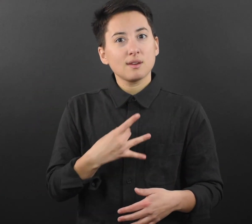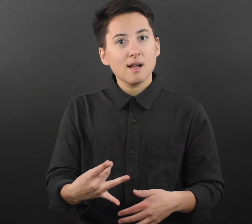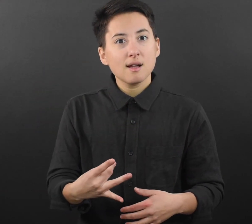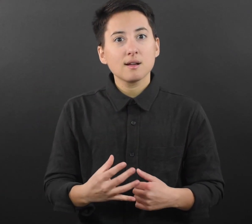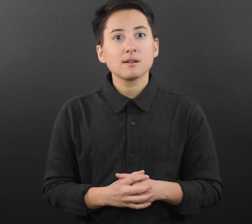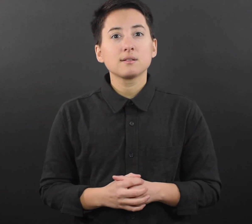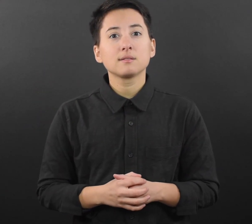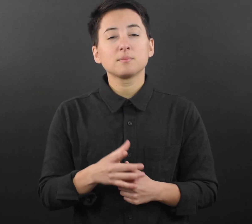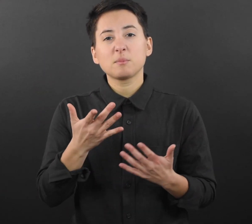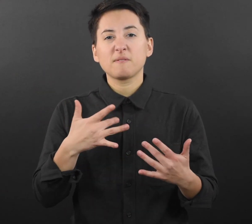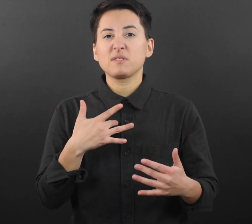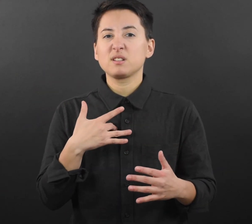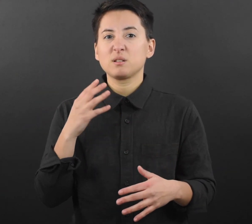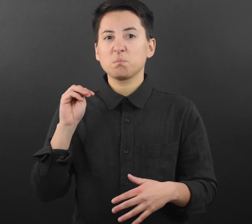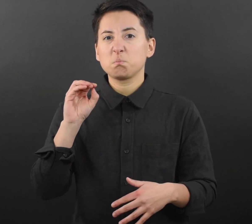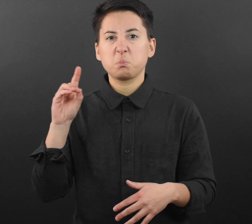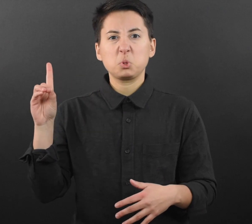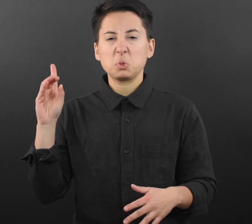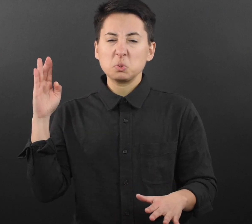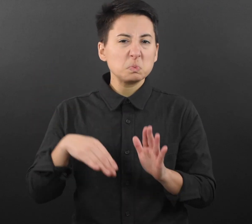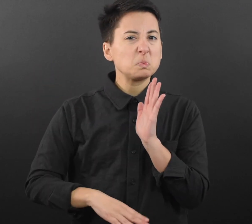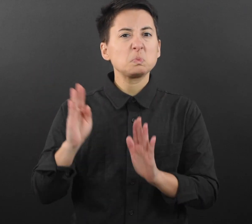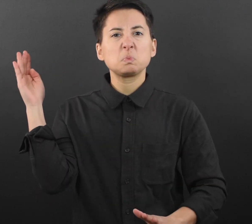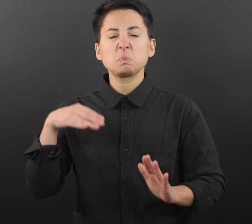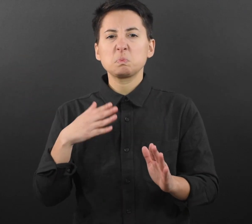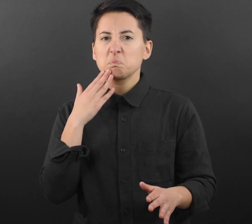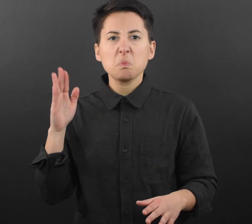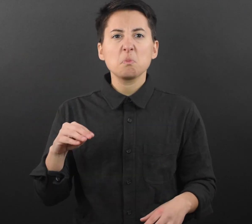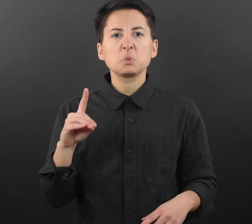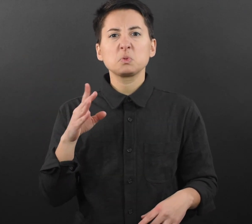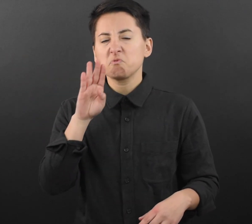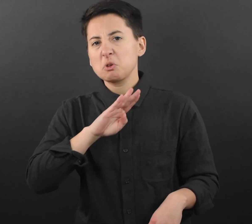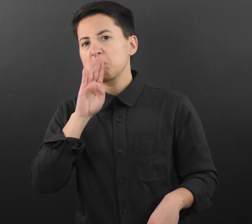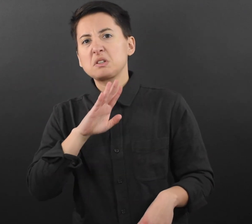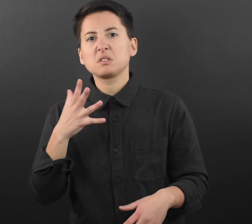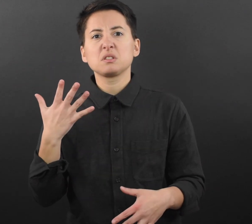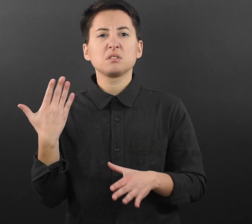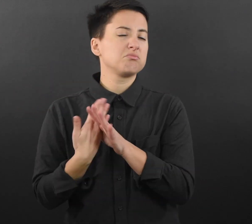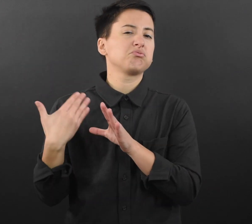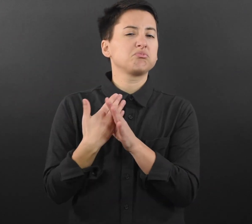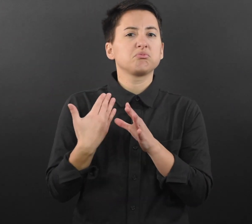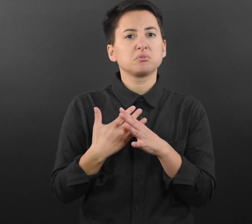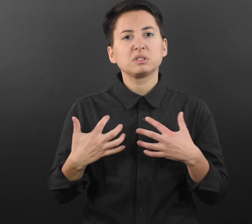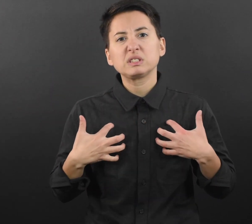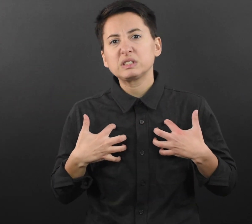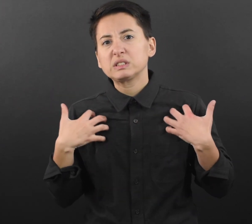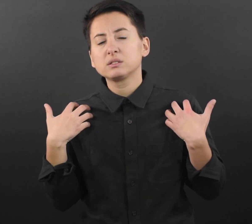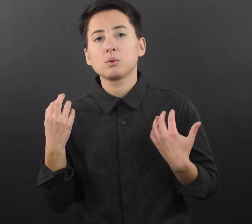You may also be in a bad mood or feel frustrated, irritable, angry, or helpless.